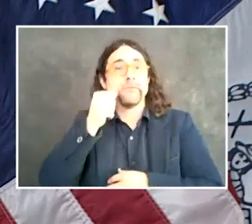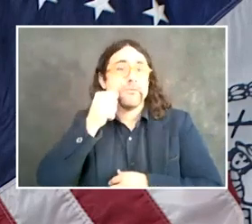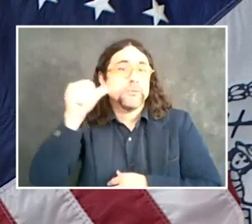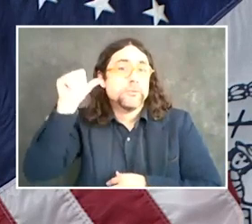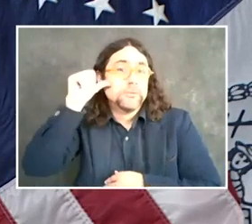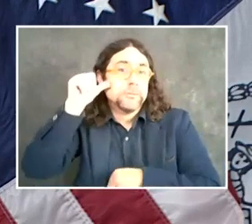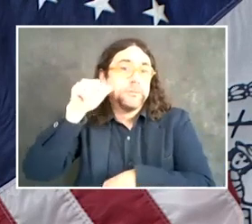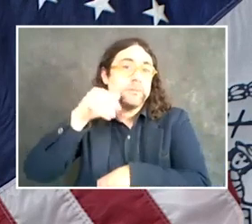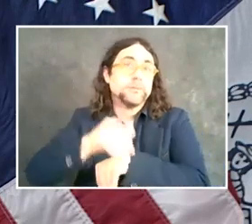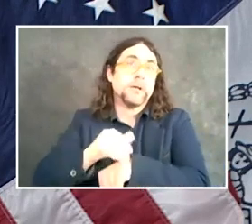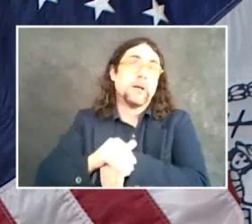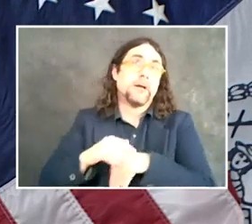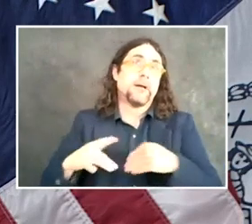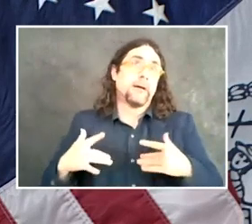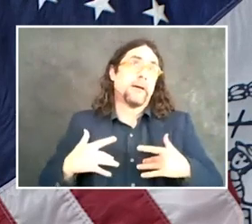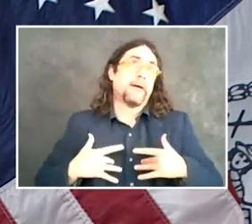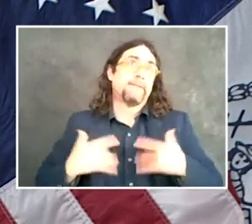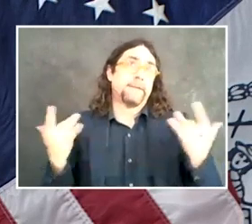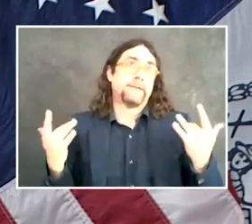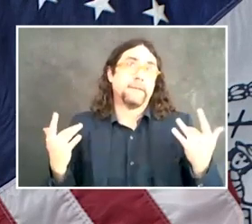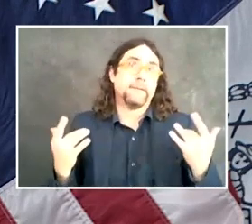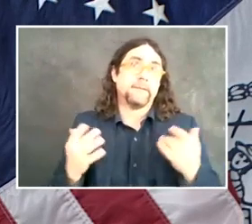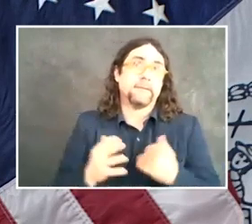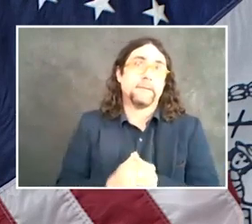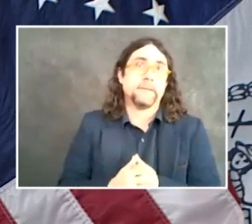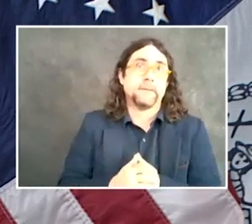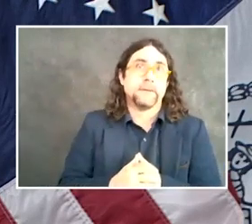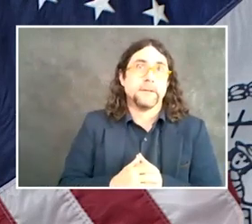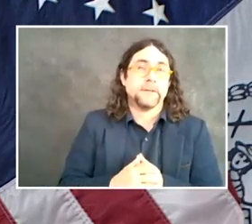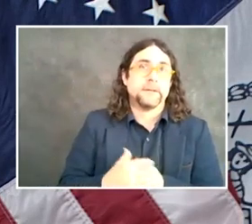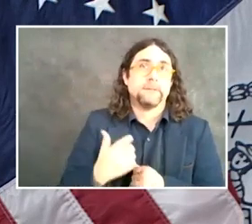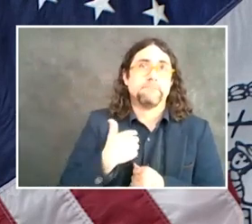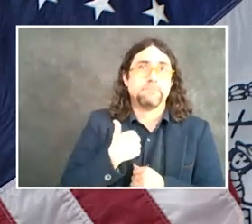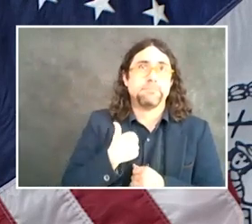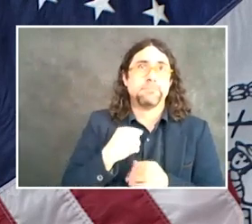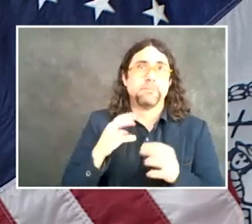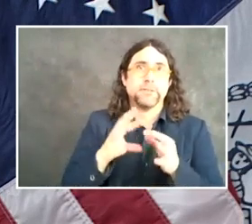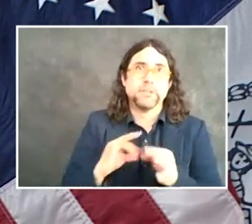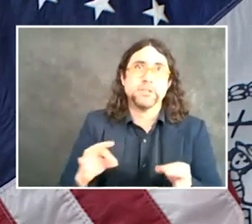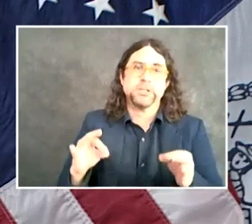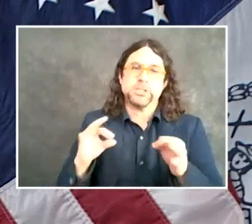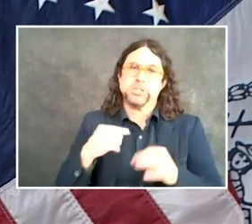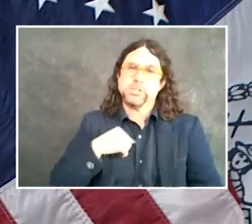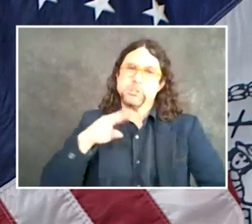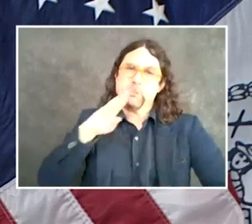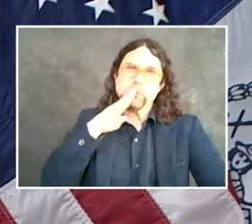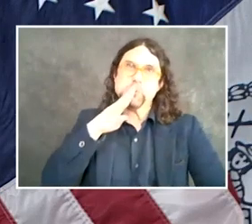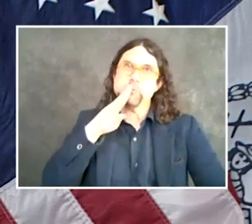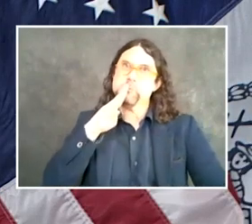THIS IS A COMMUNITY I HAVE SPENT A LOT OF TIME WORKING